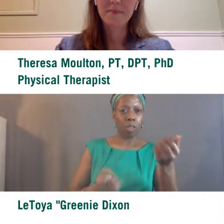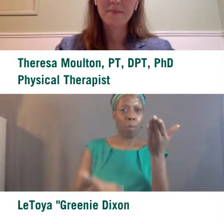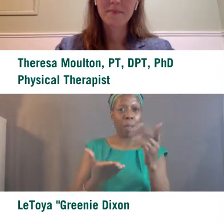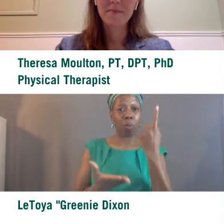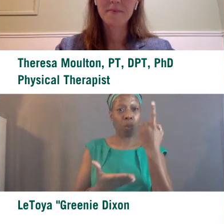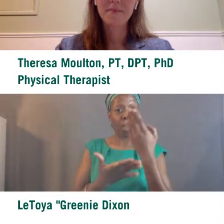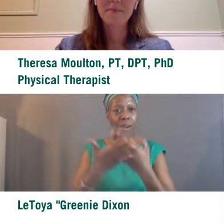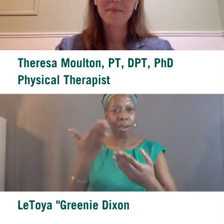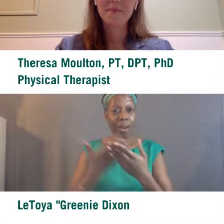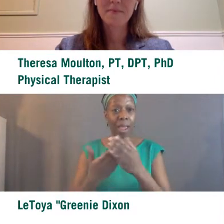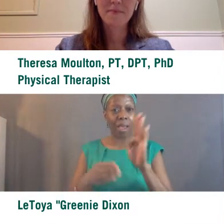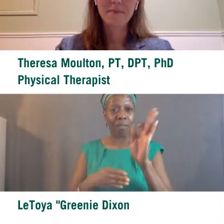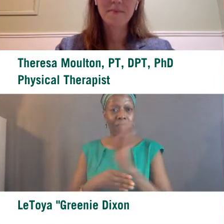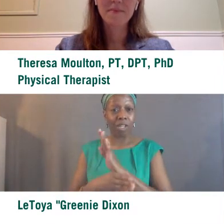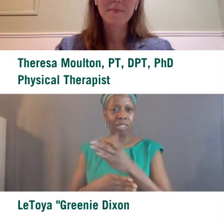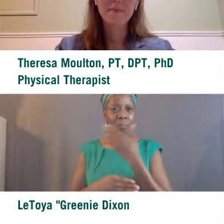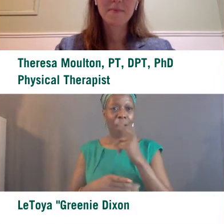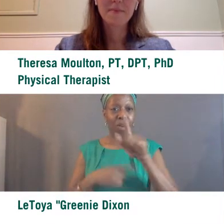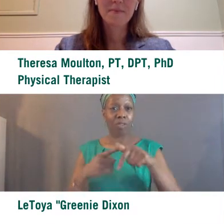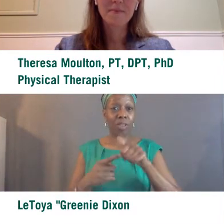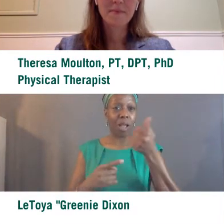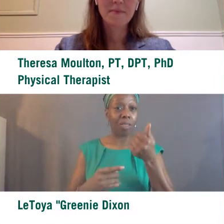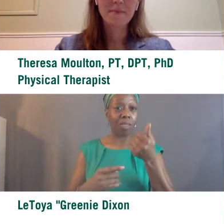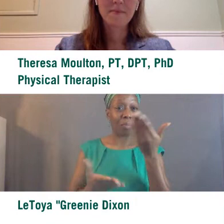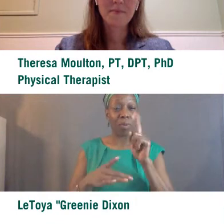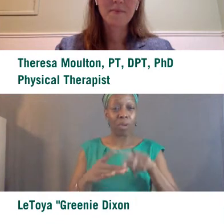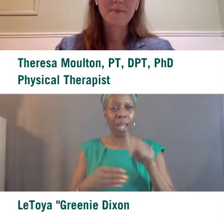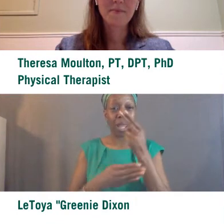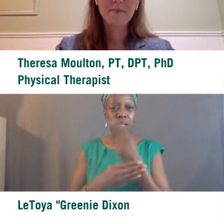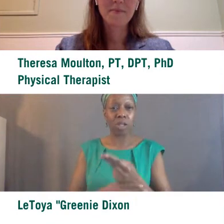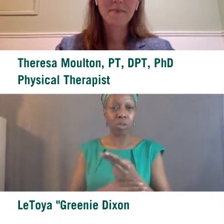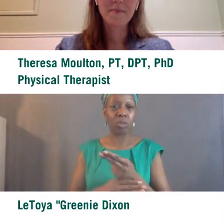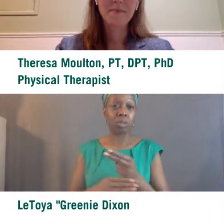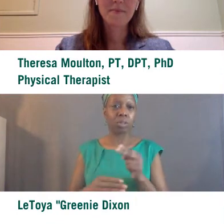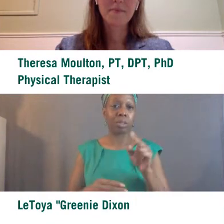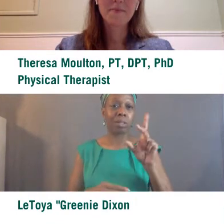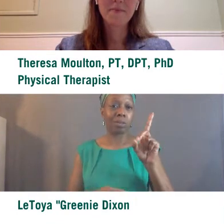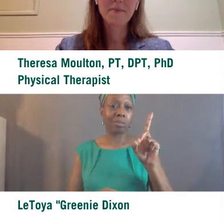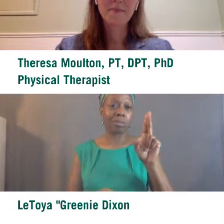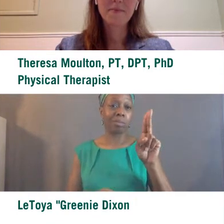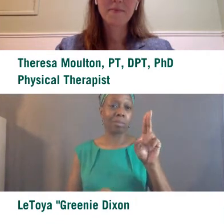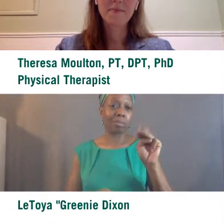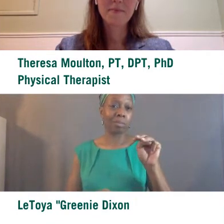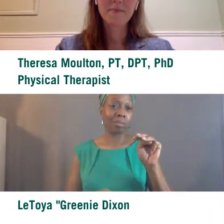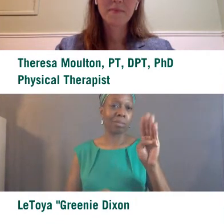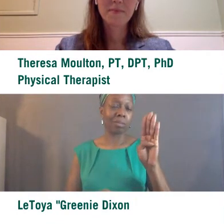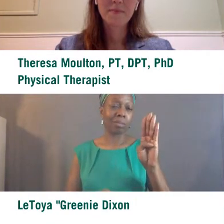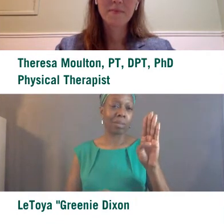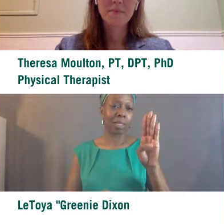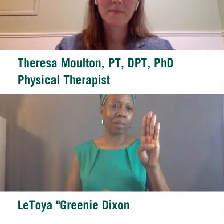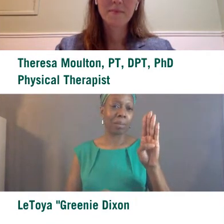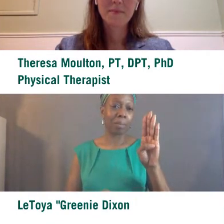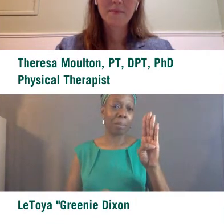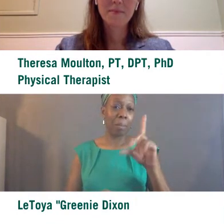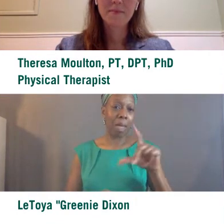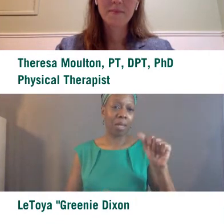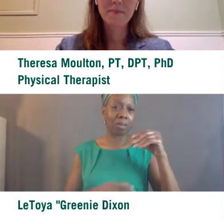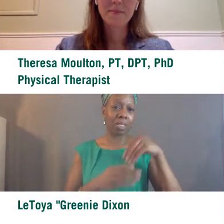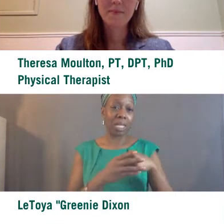And you can't necessarily use dumbbells in both hands. You can think about filling a sock up with rice and putting it around your wrist